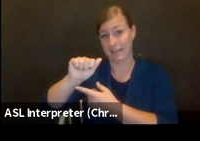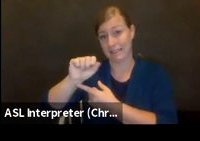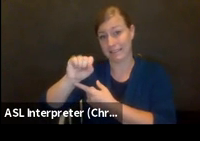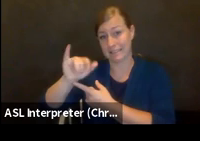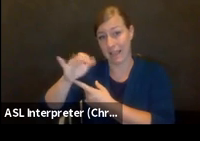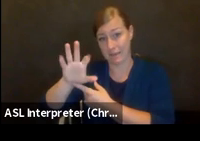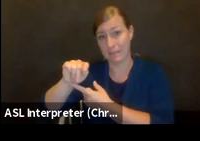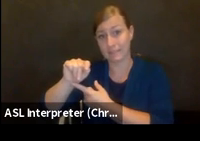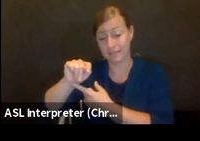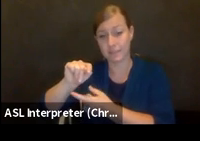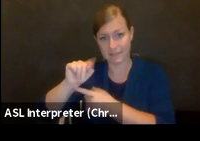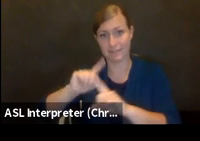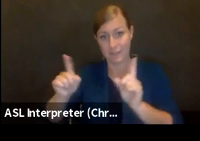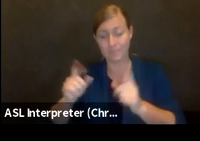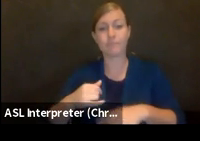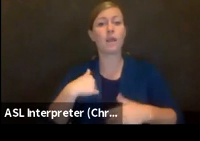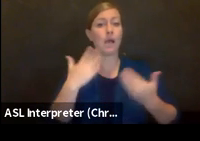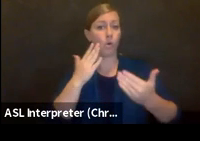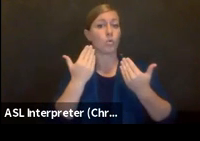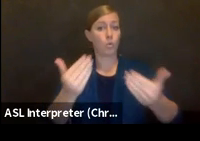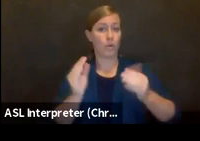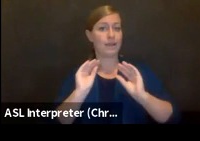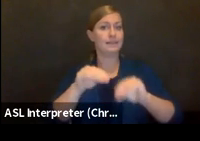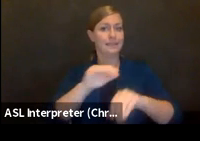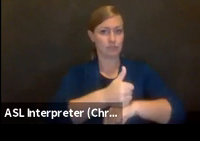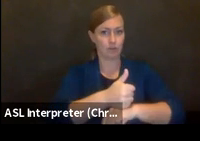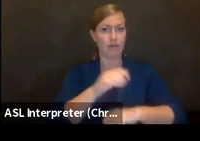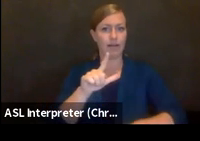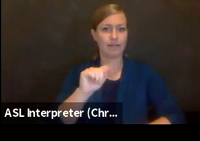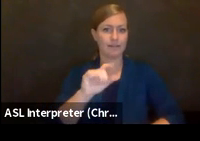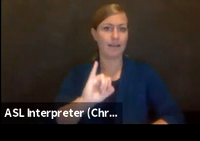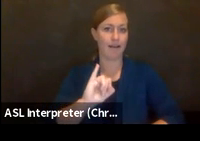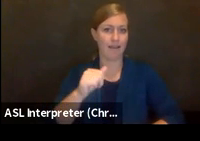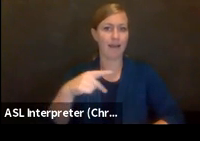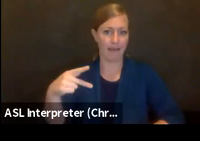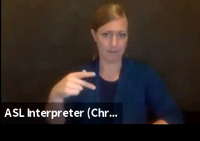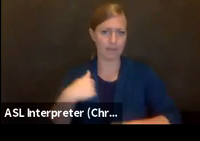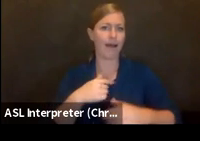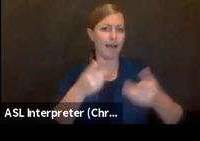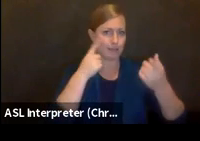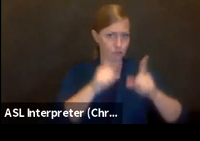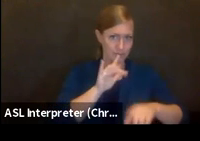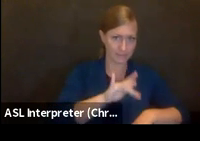ESD 189 - Amy Colburn: Works for me as I do this. So I'm going to install the LTA app. And I agree. I'm going to stall just for me.